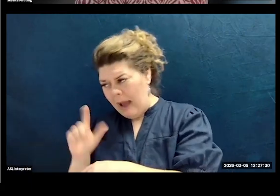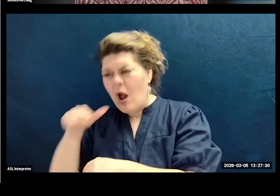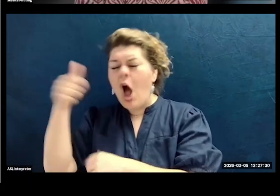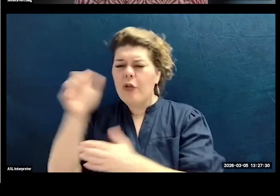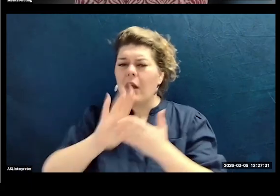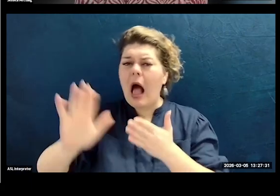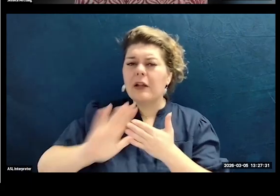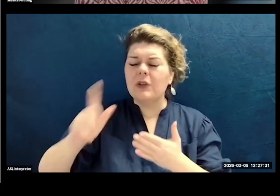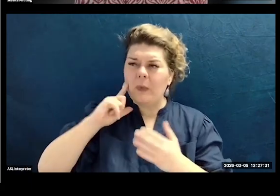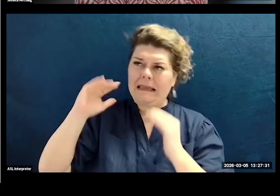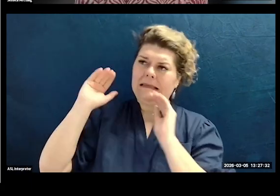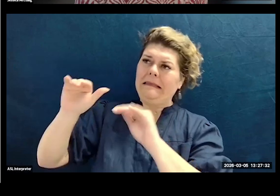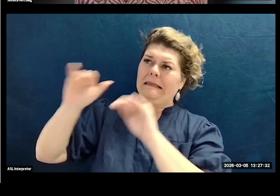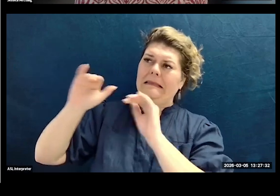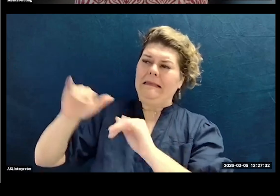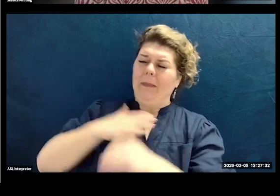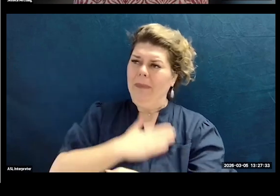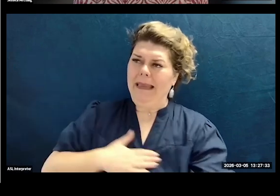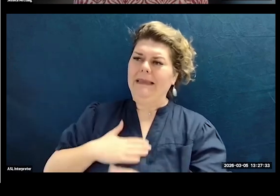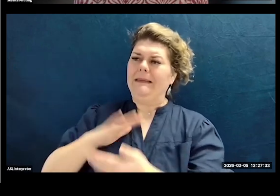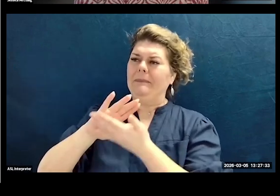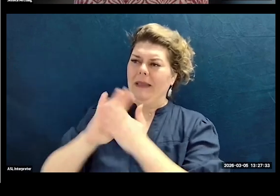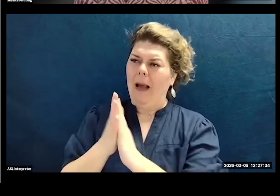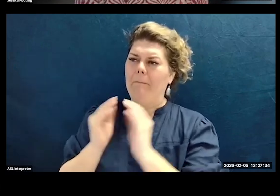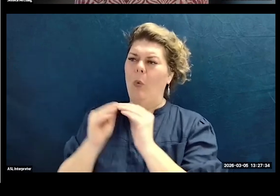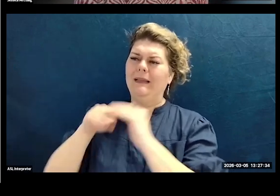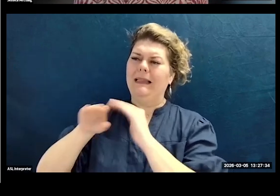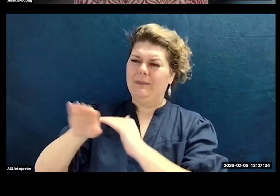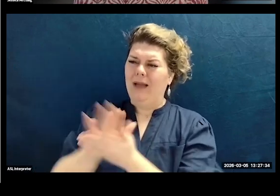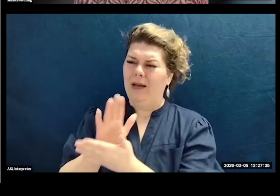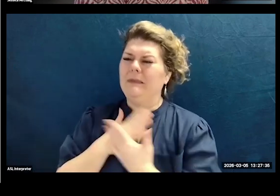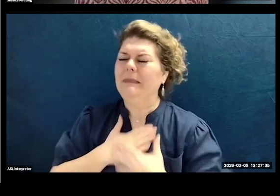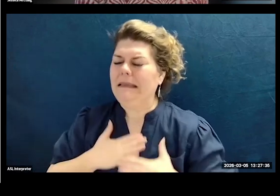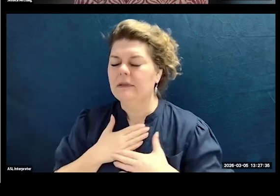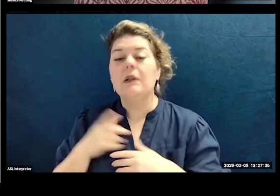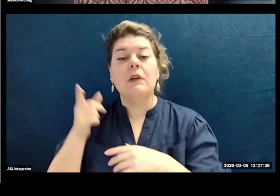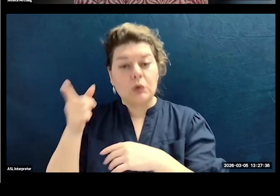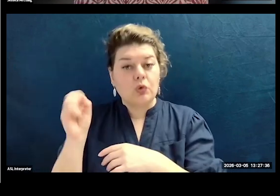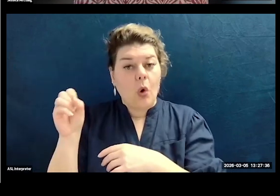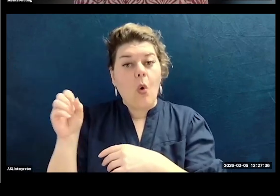to be making their content more accessible. And so they are going in and updating files,